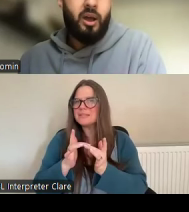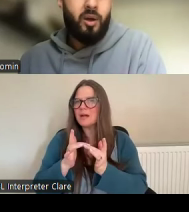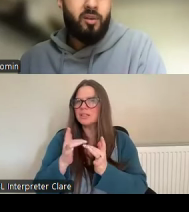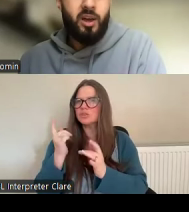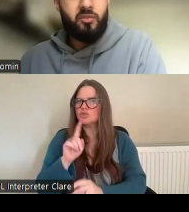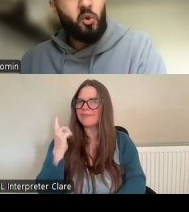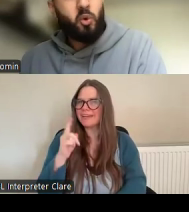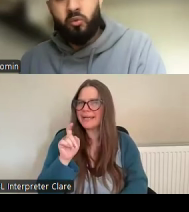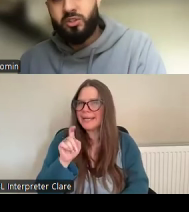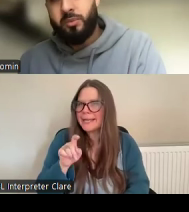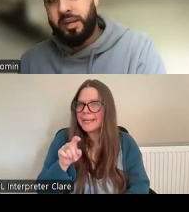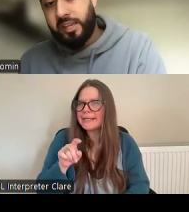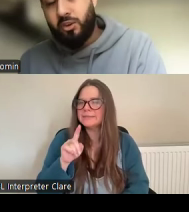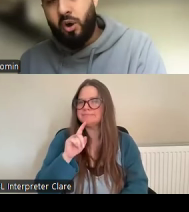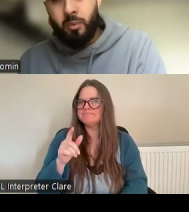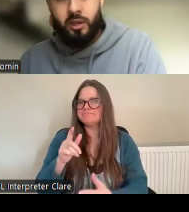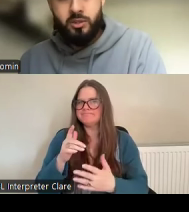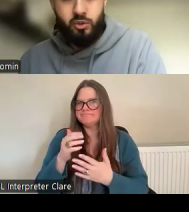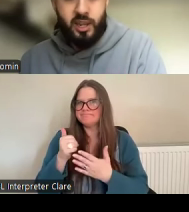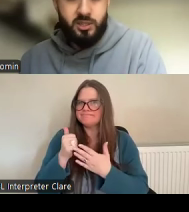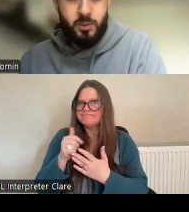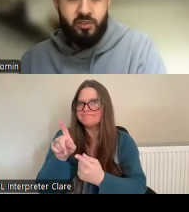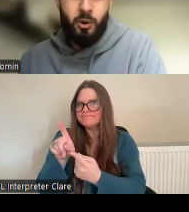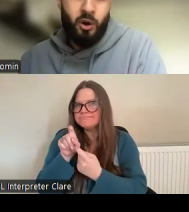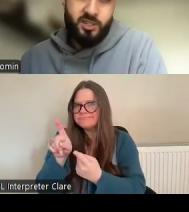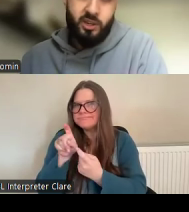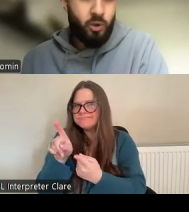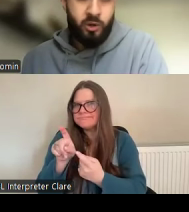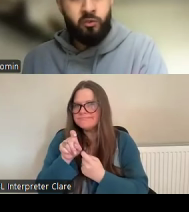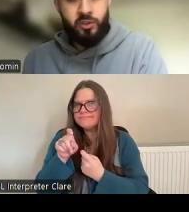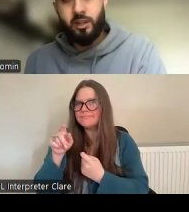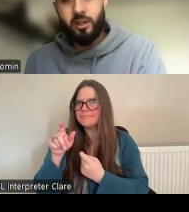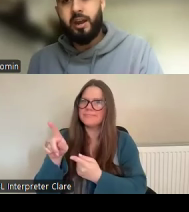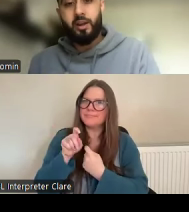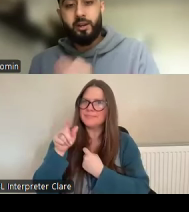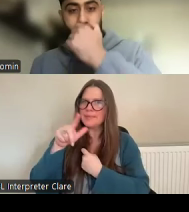However, if you're going for something like e-commerce or you're selling specific products, then you want to go for sales directly.